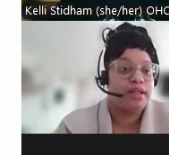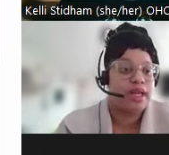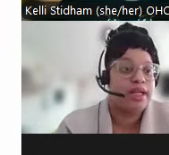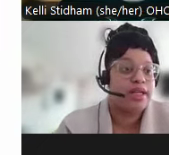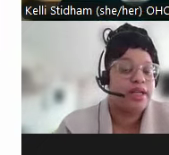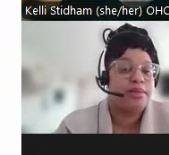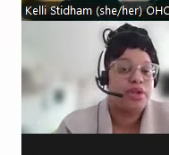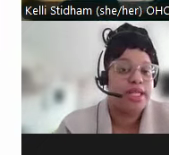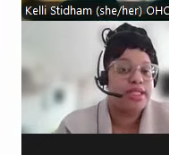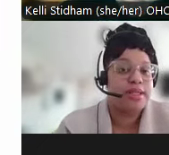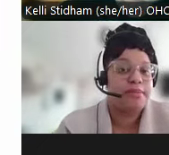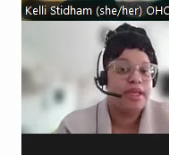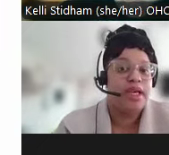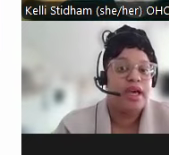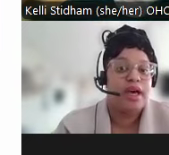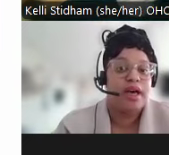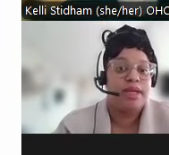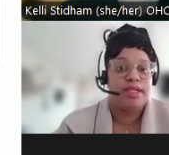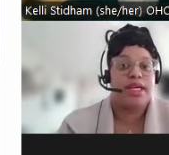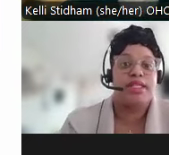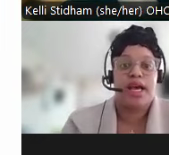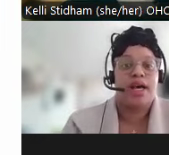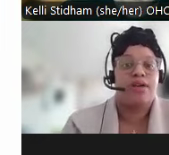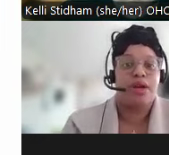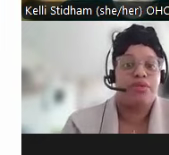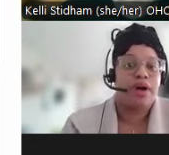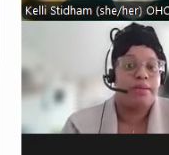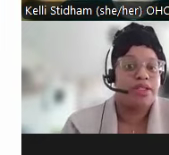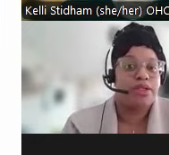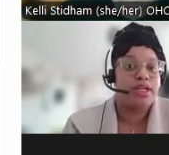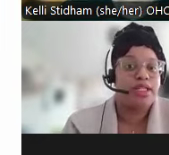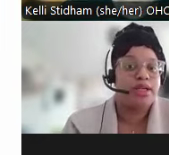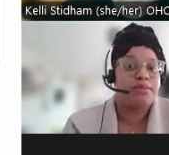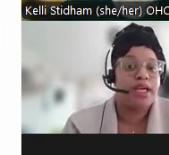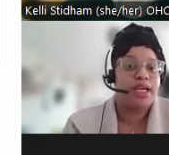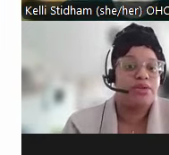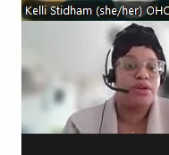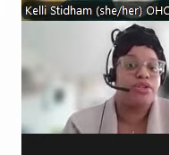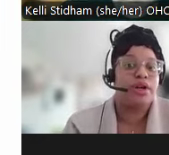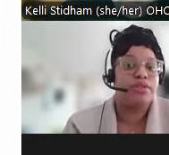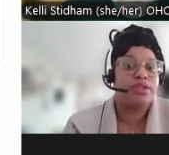online um training system. Um it does have what requirements you would need to